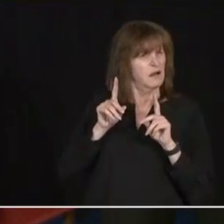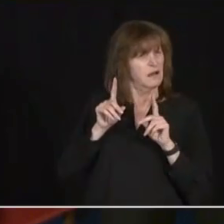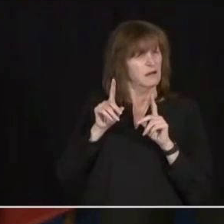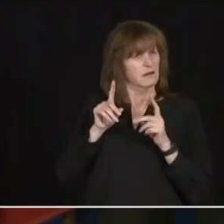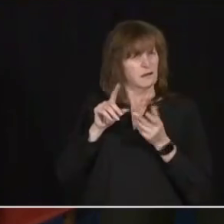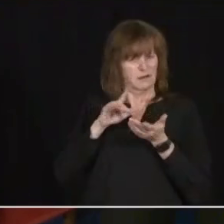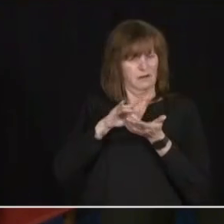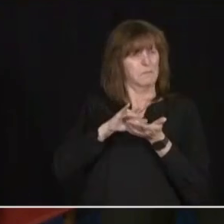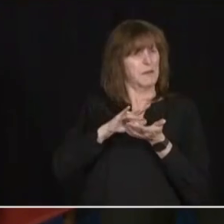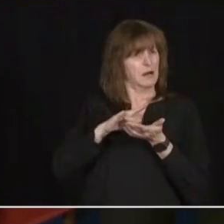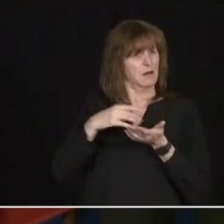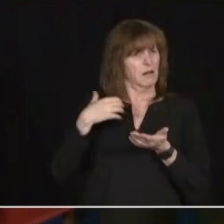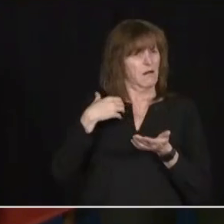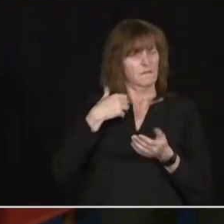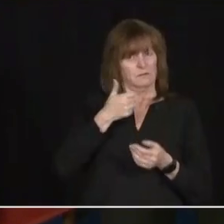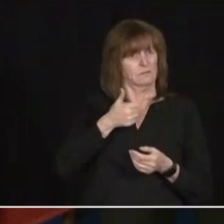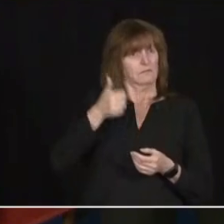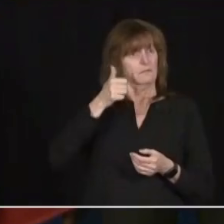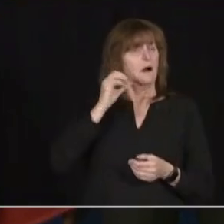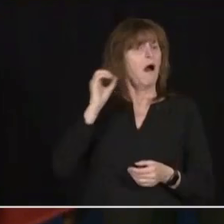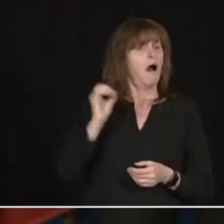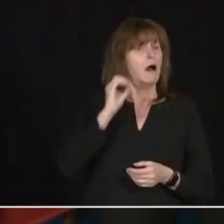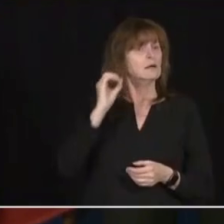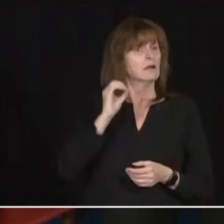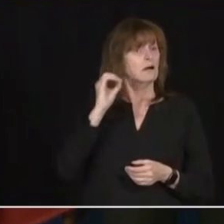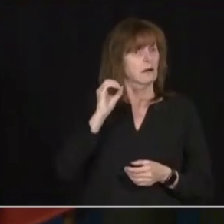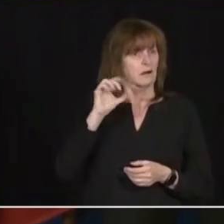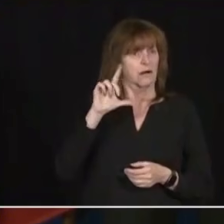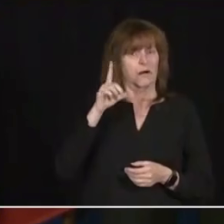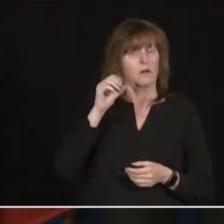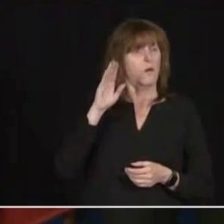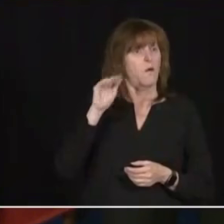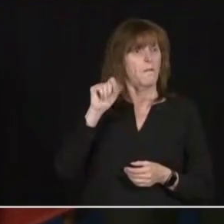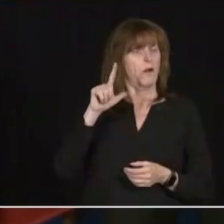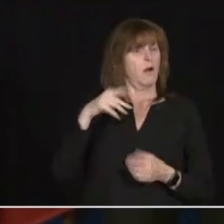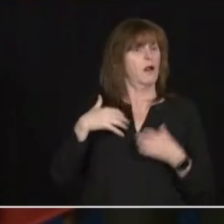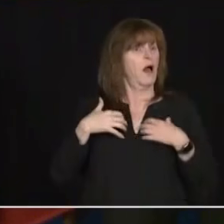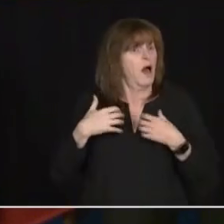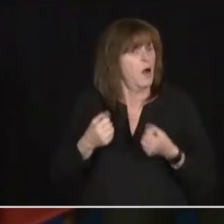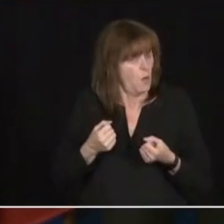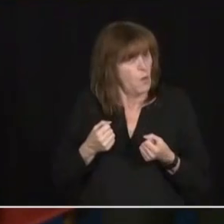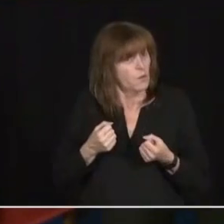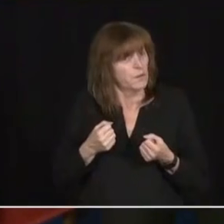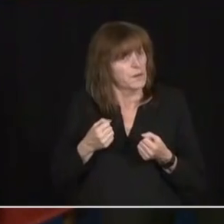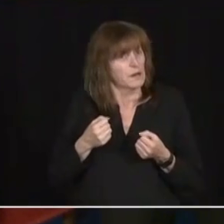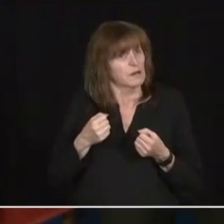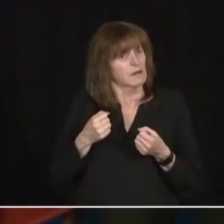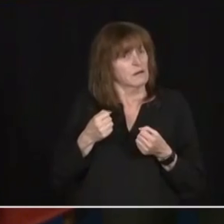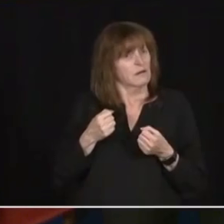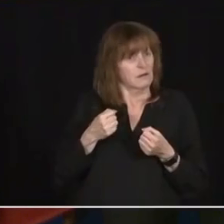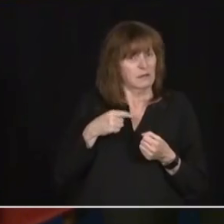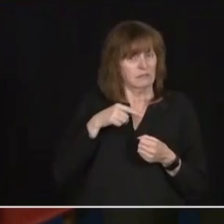Follow-up. Yeah, follow-up - the medical officer of health for one of Ontario's health units